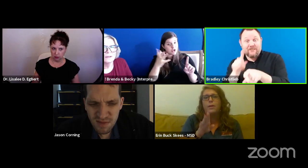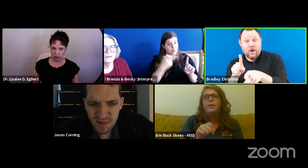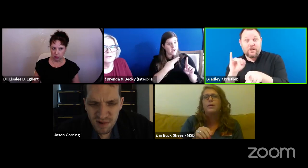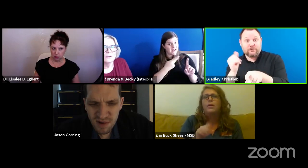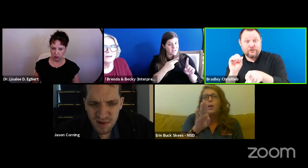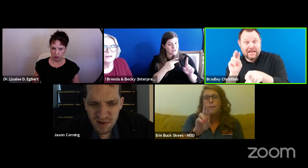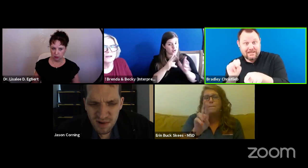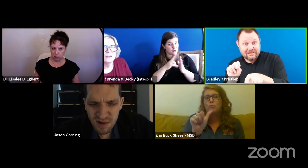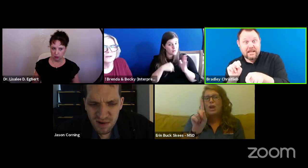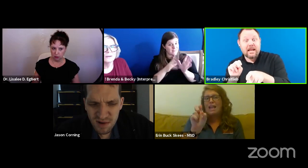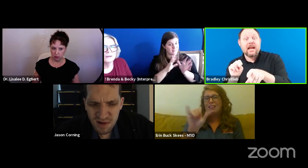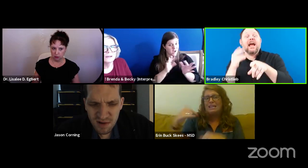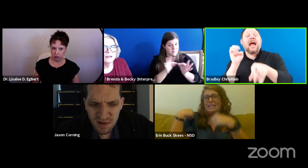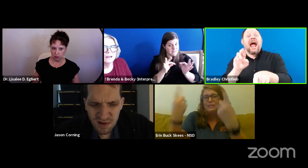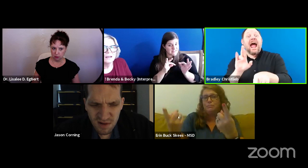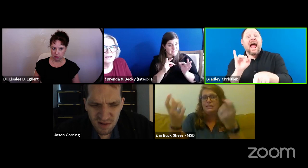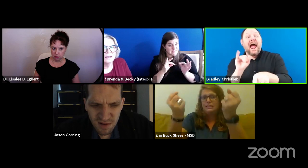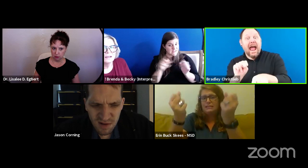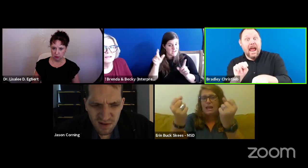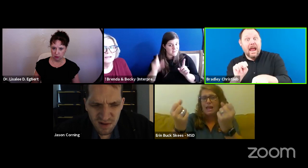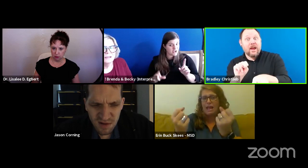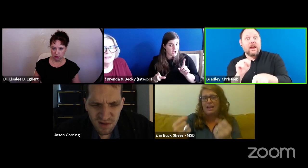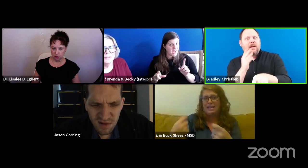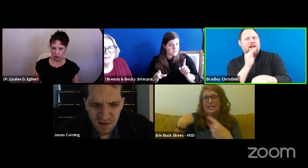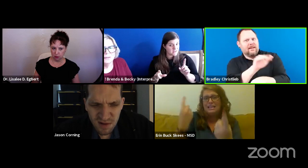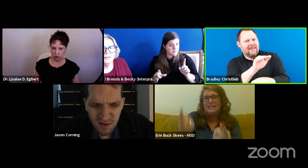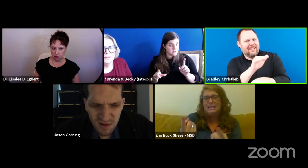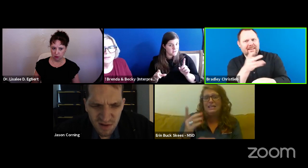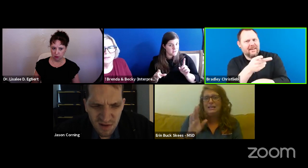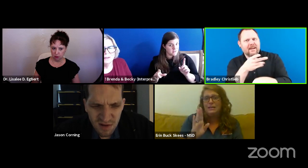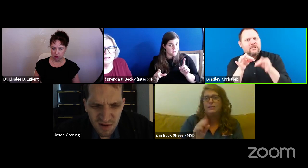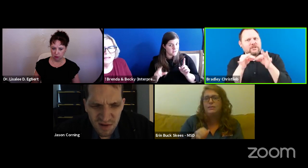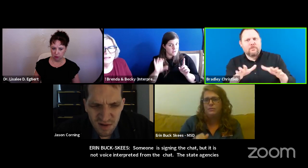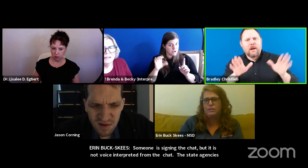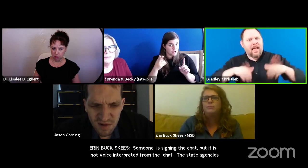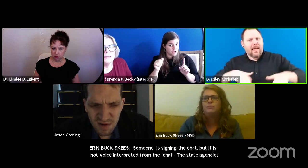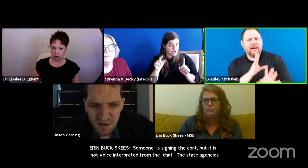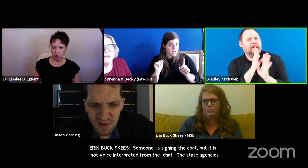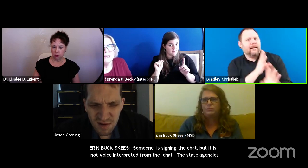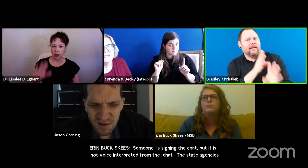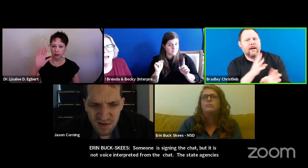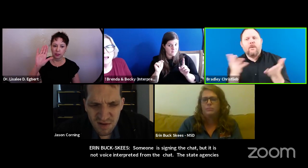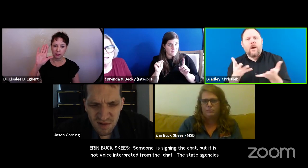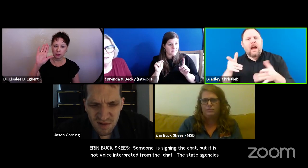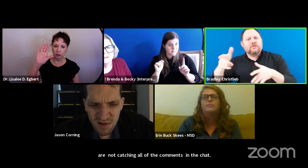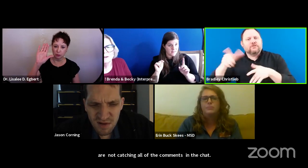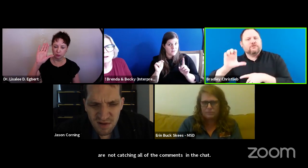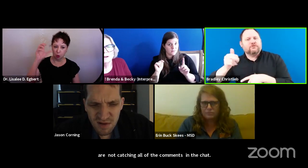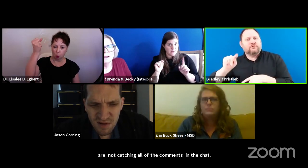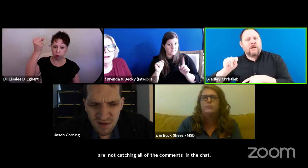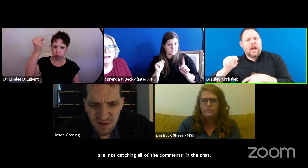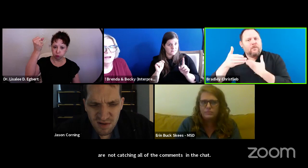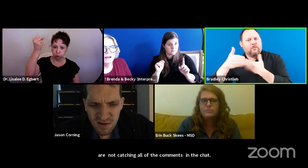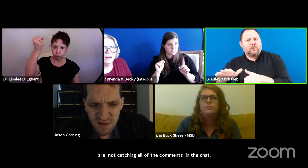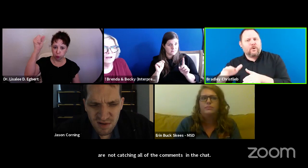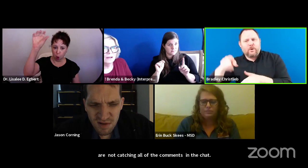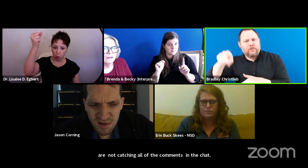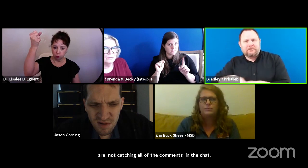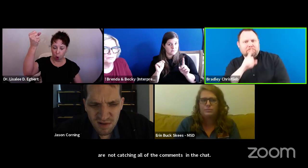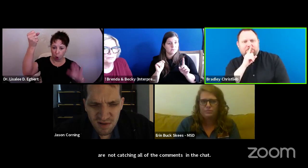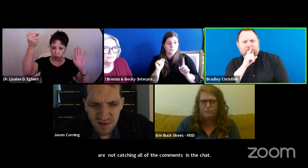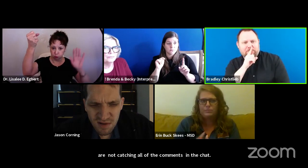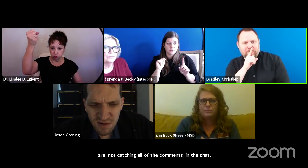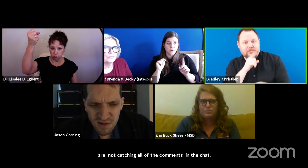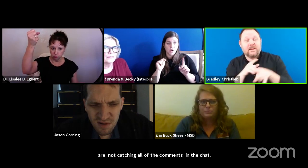Lisalee, do you want us to read the comments in the chat?